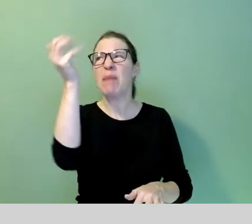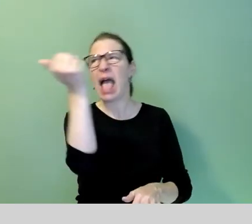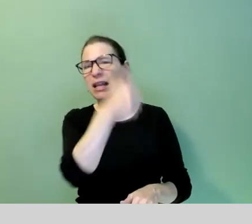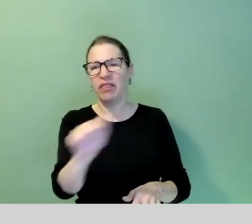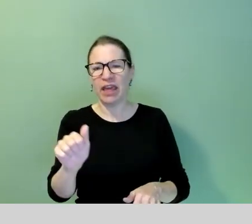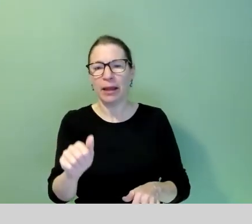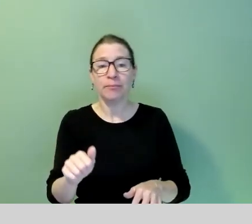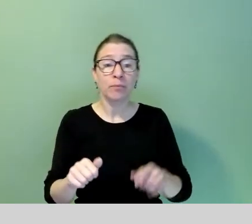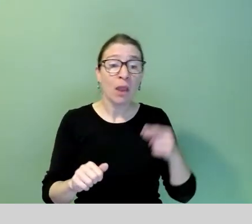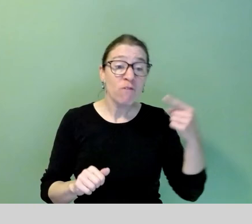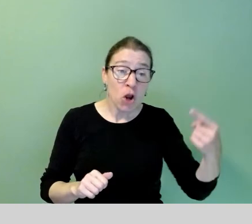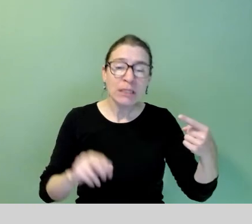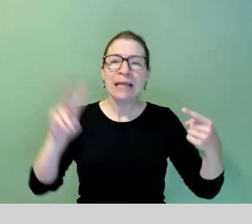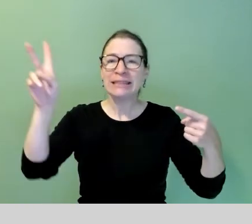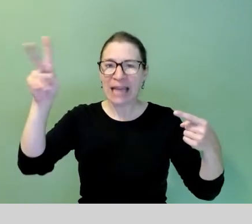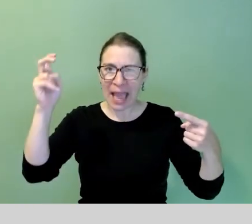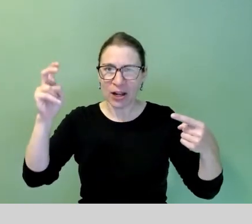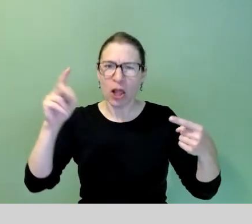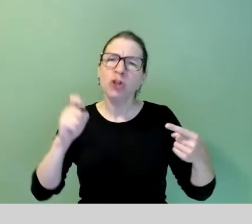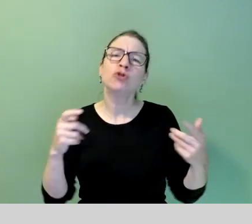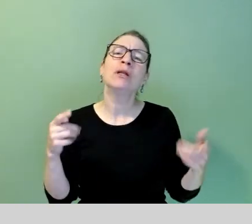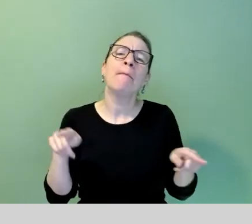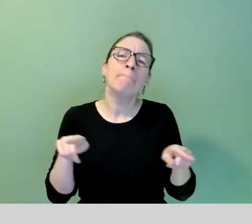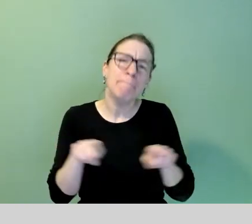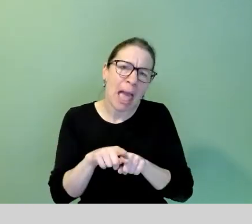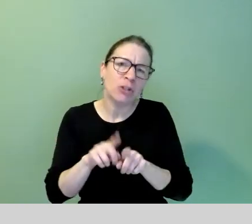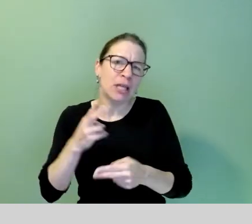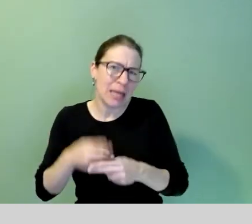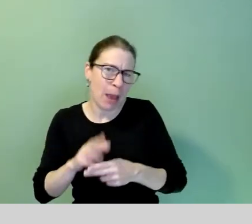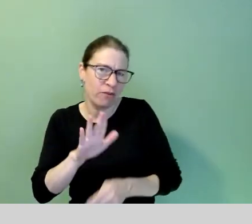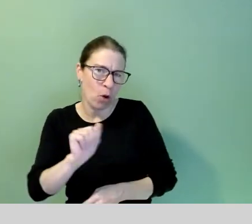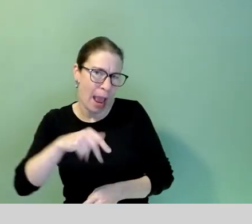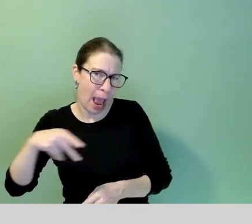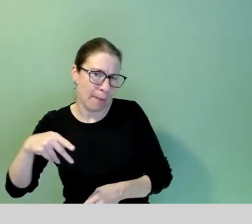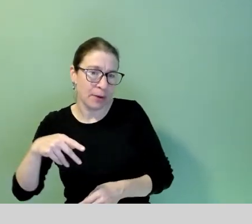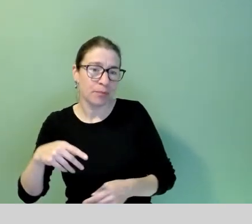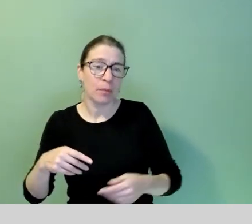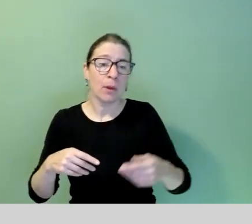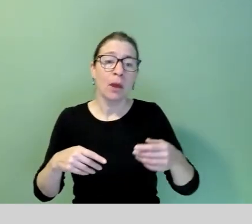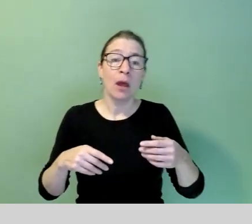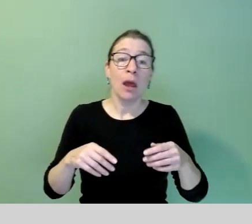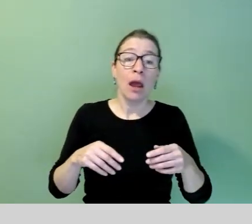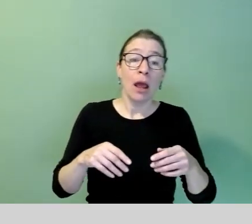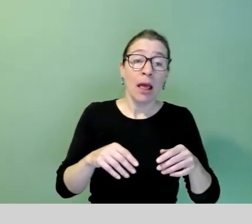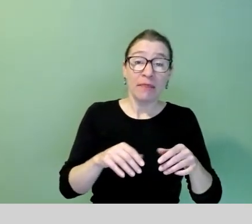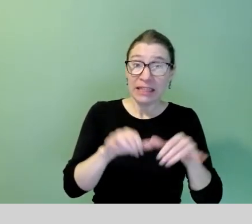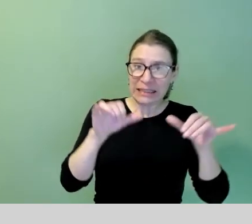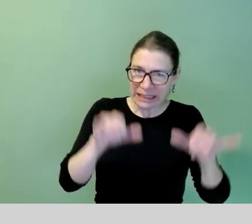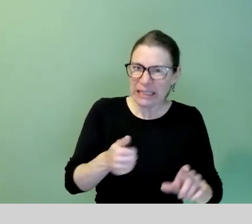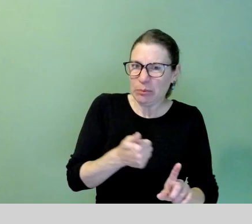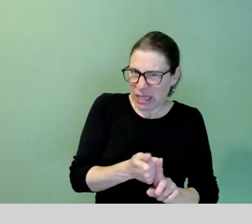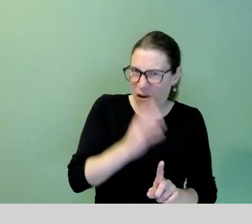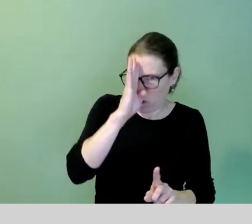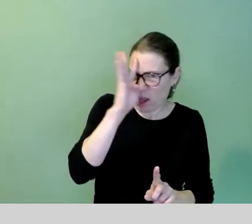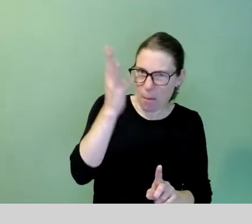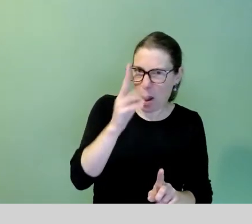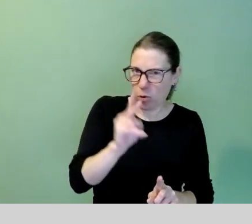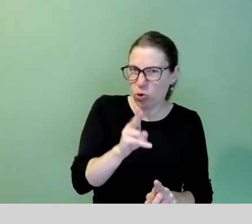Our project needs a title, which should match the name of our app. The system will make us a project URL based on this name.